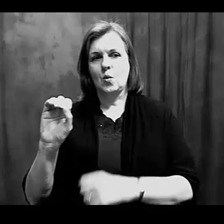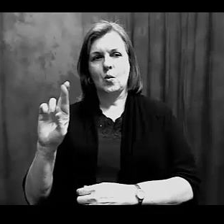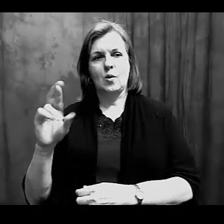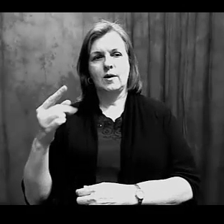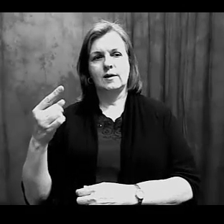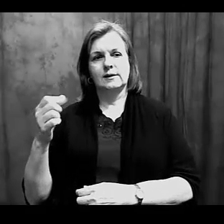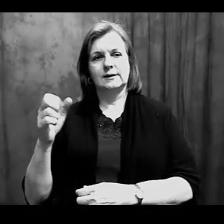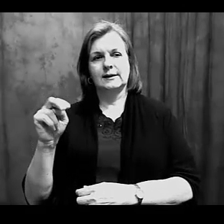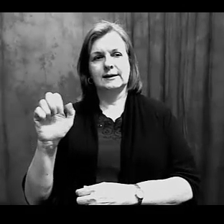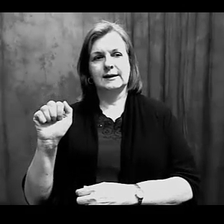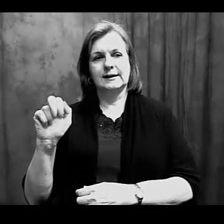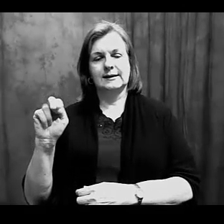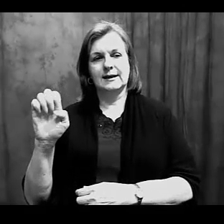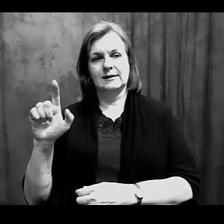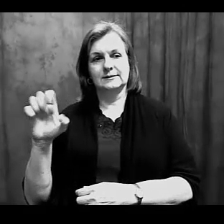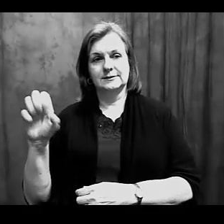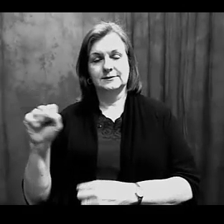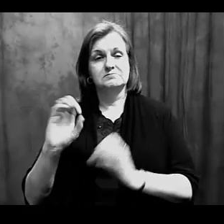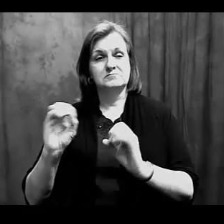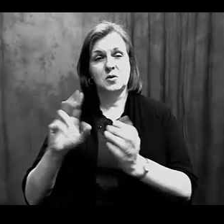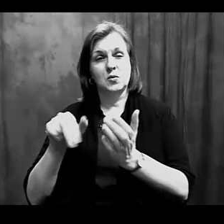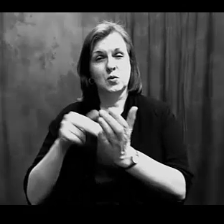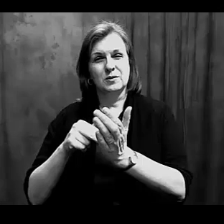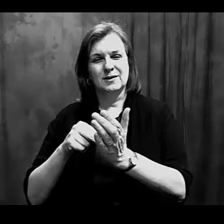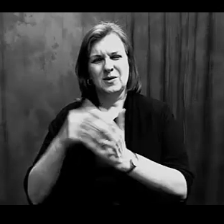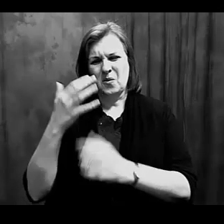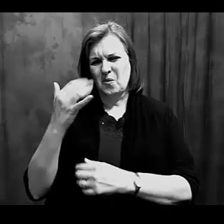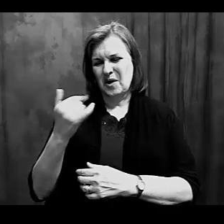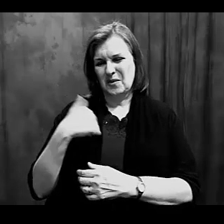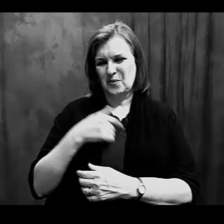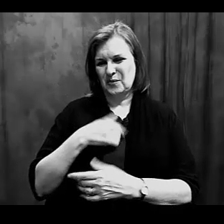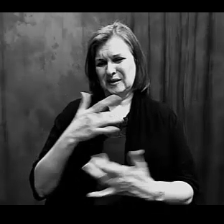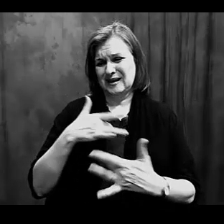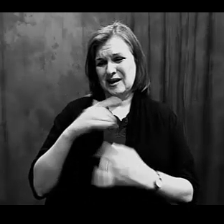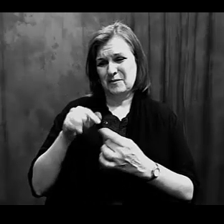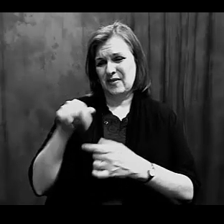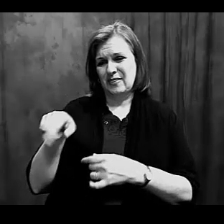no organelles no nuclei but